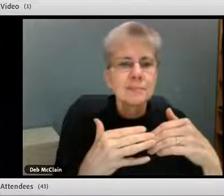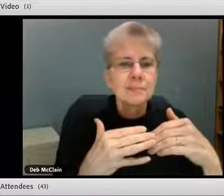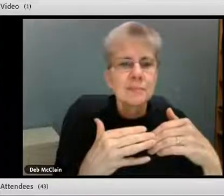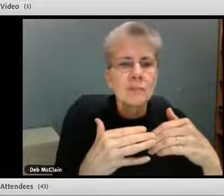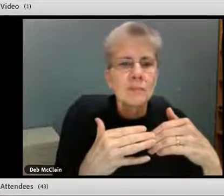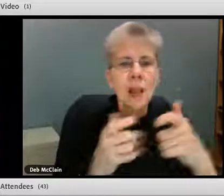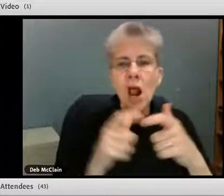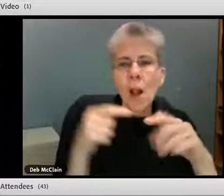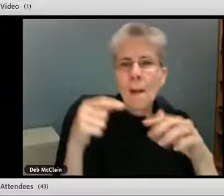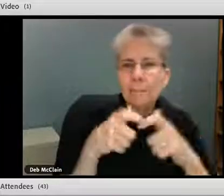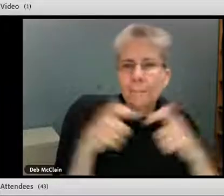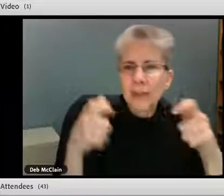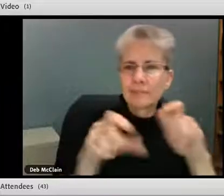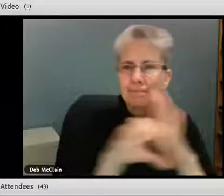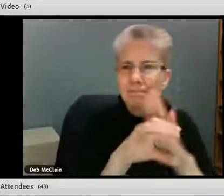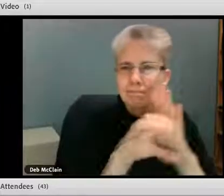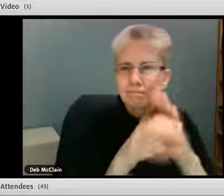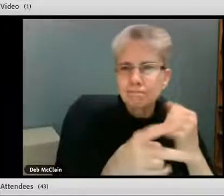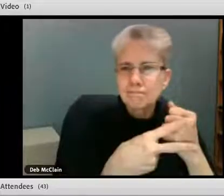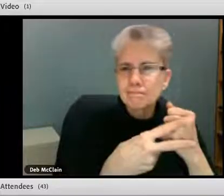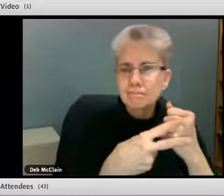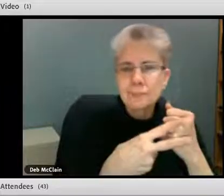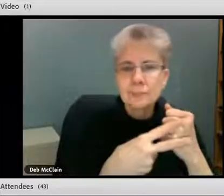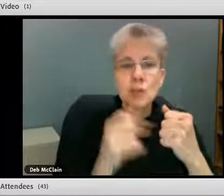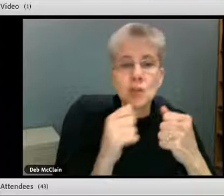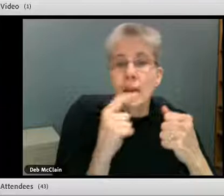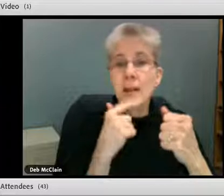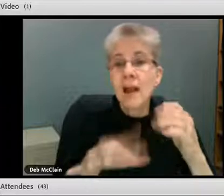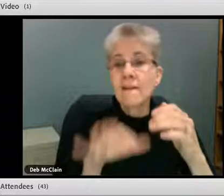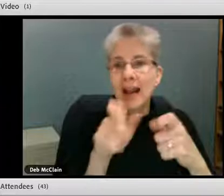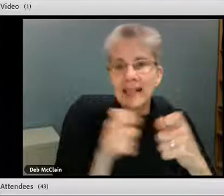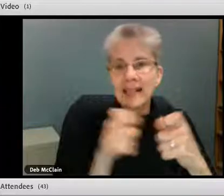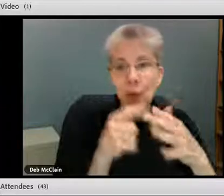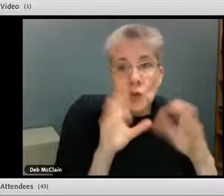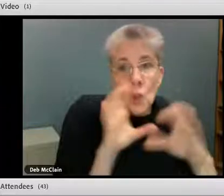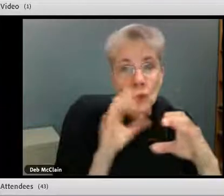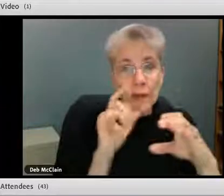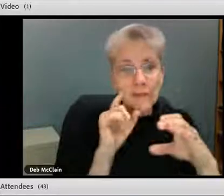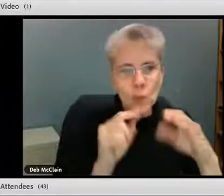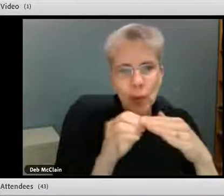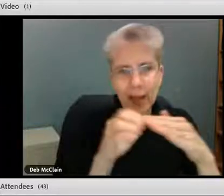So you might not find exactly what you're looking for in there.